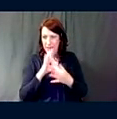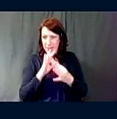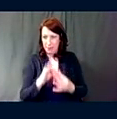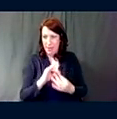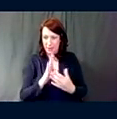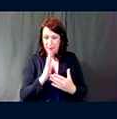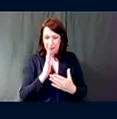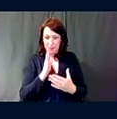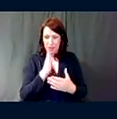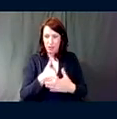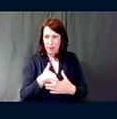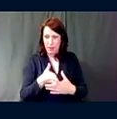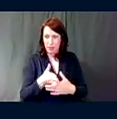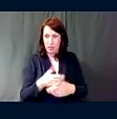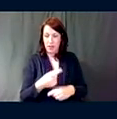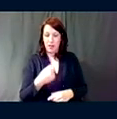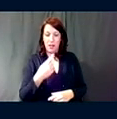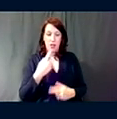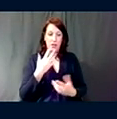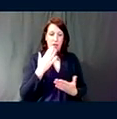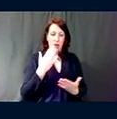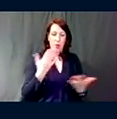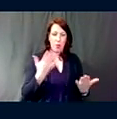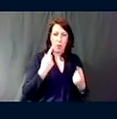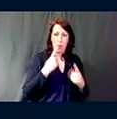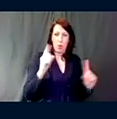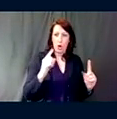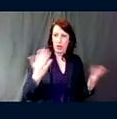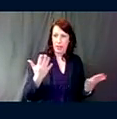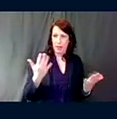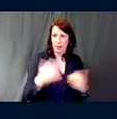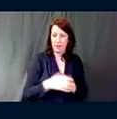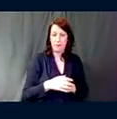AGAIN, TOOK AN EVIDENCE-BASED INTERVENTION AND WE SAID, WHAT WILL WORK HERE?